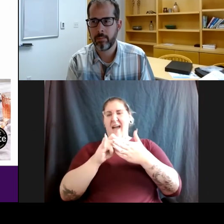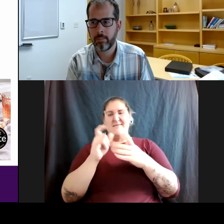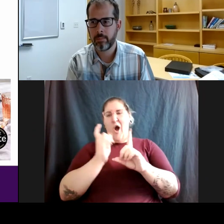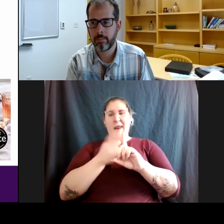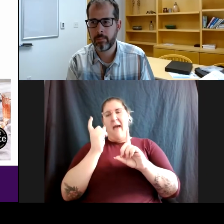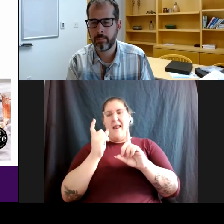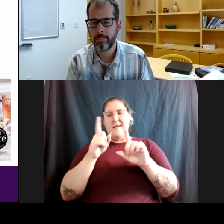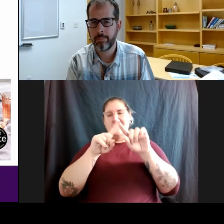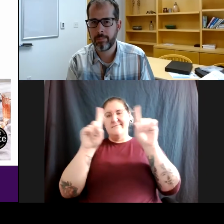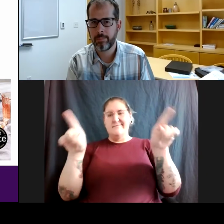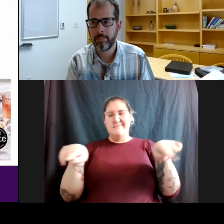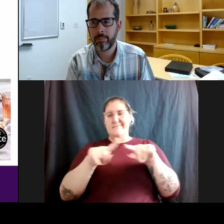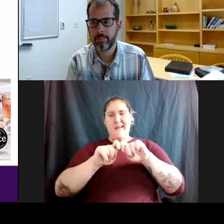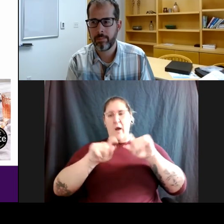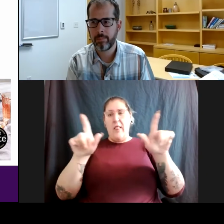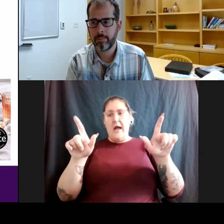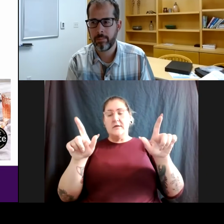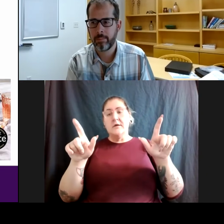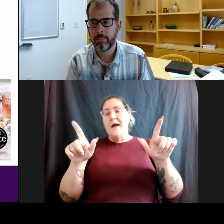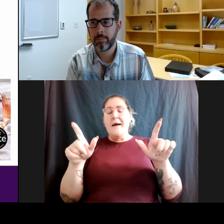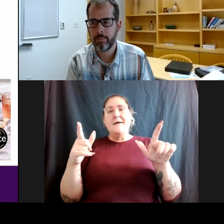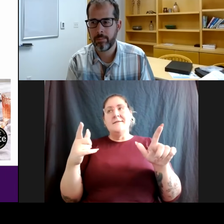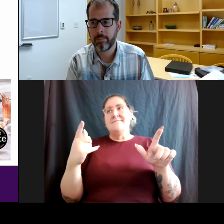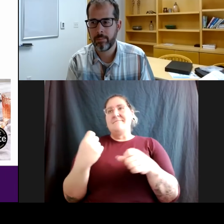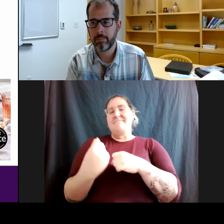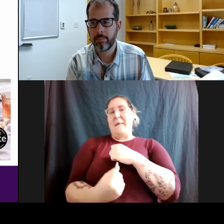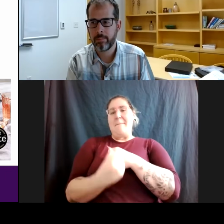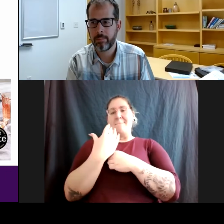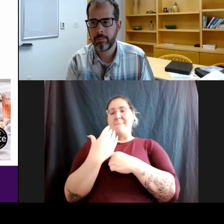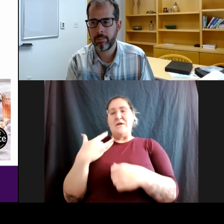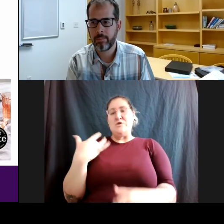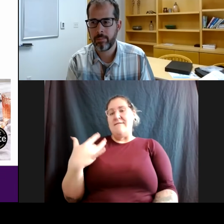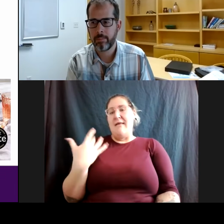not been considered during the design process. And that does not give you a good feeling